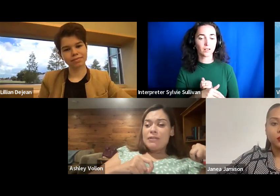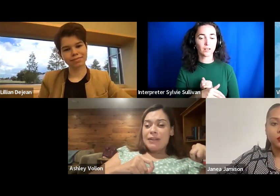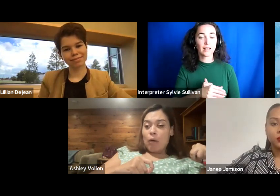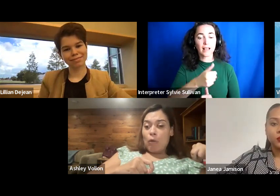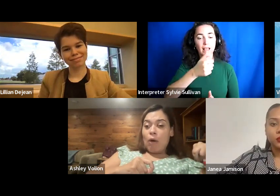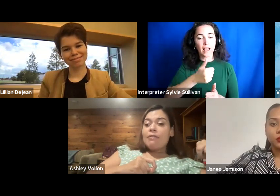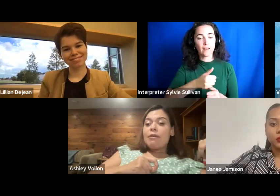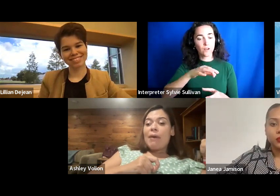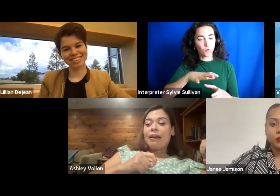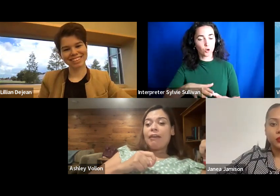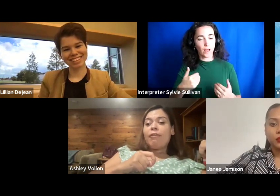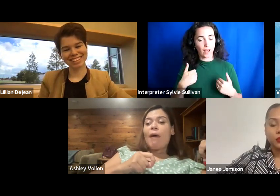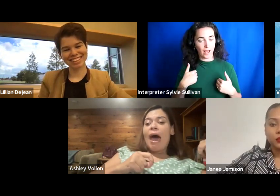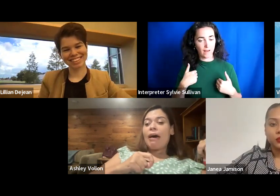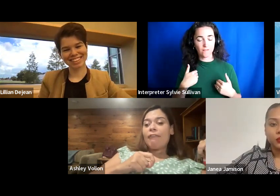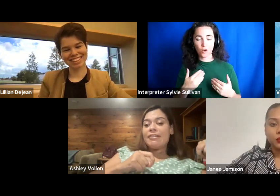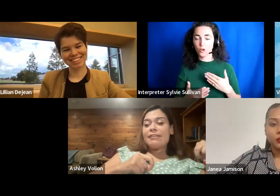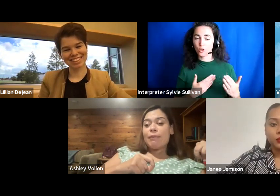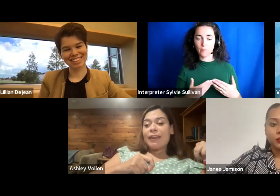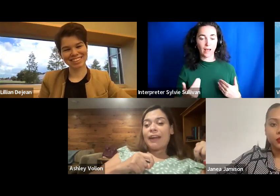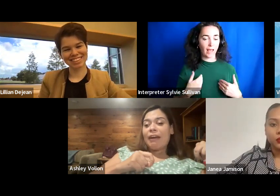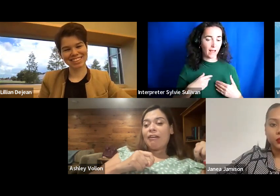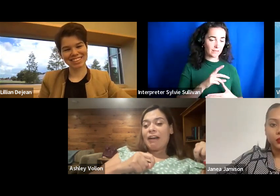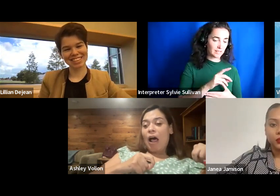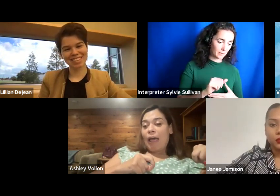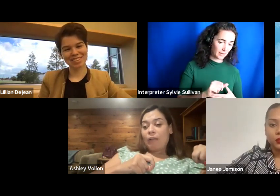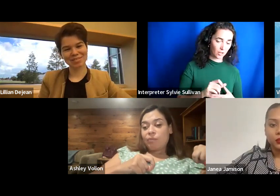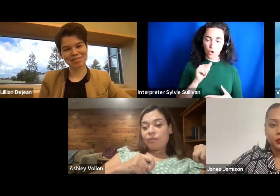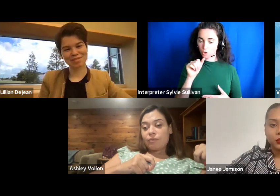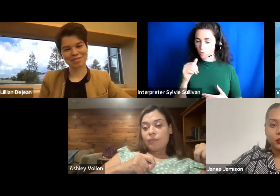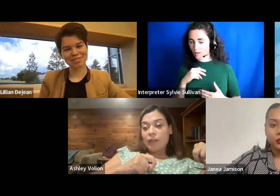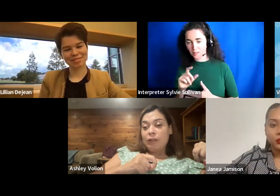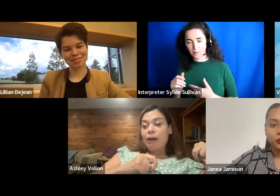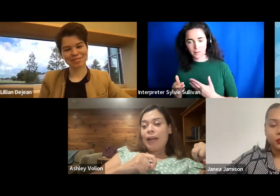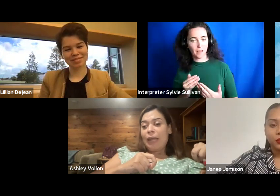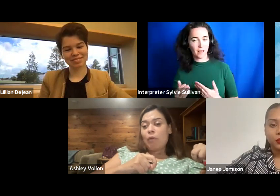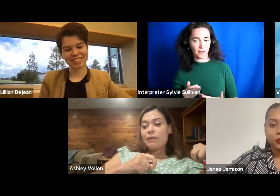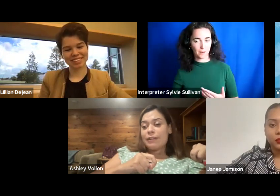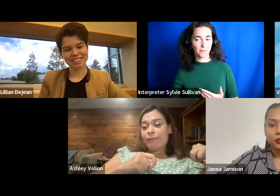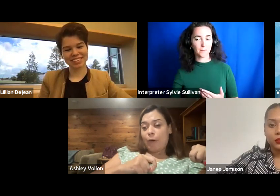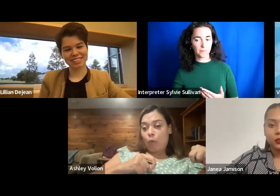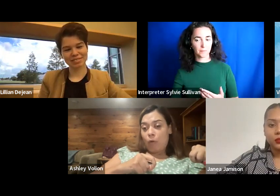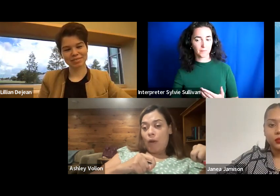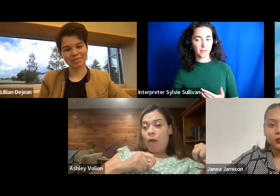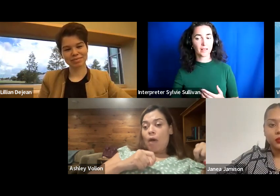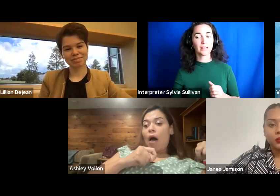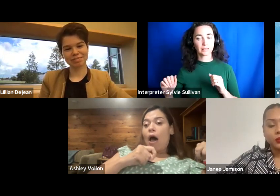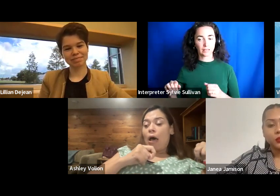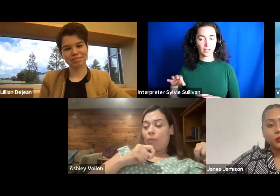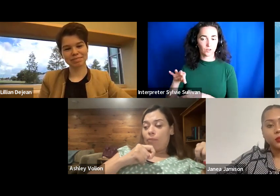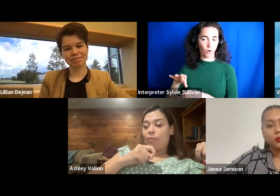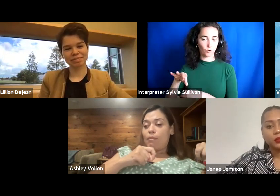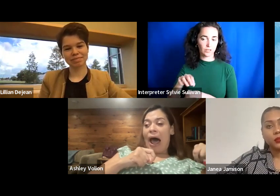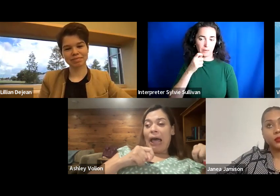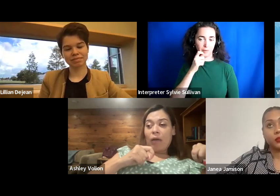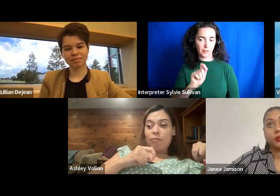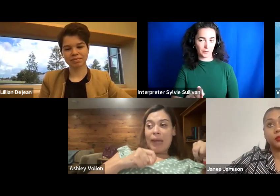So no matter if you have a disability or not you're able to vote by mail.